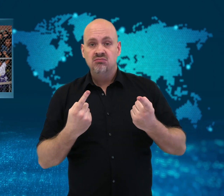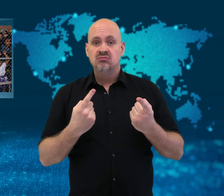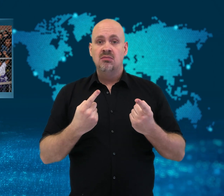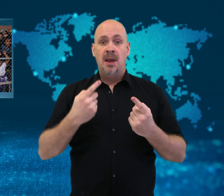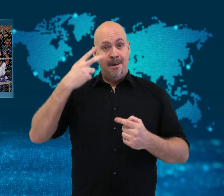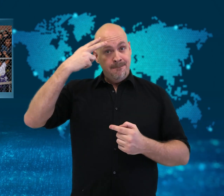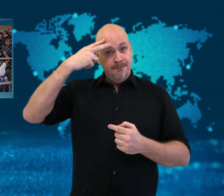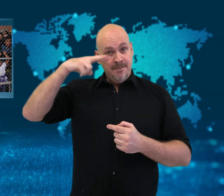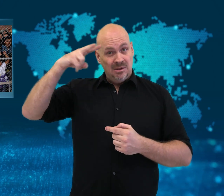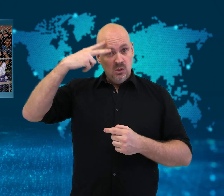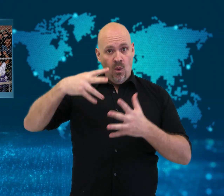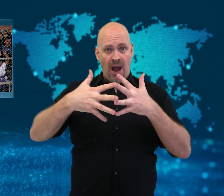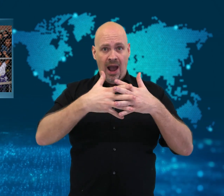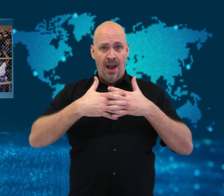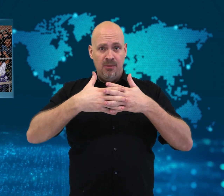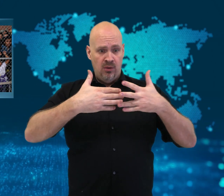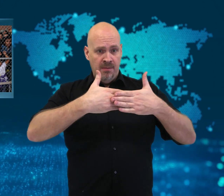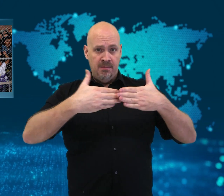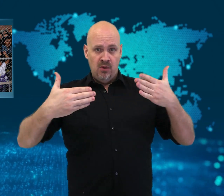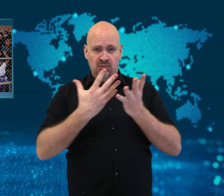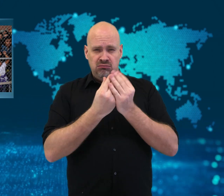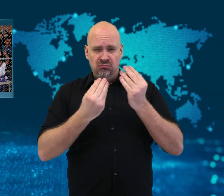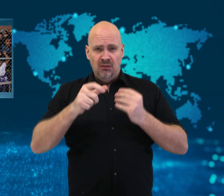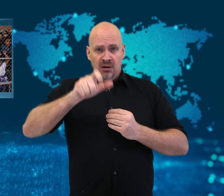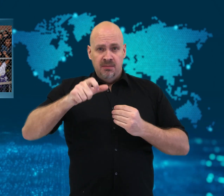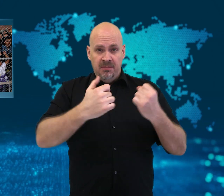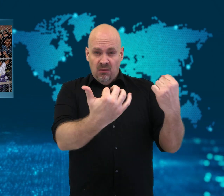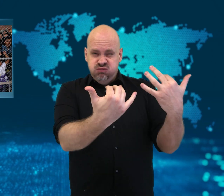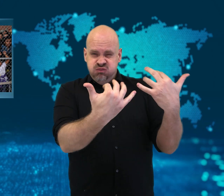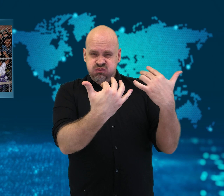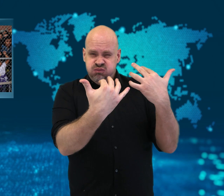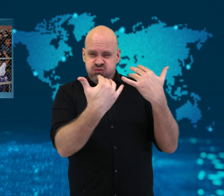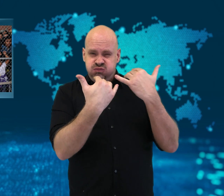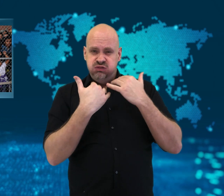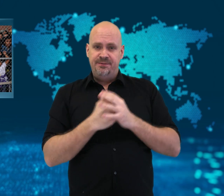migrants arriving at the US/Mexico border.